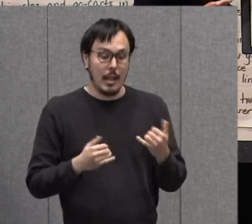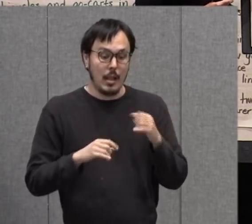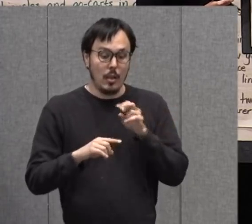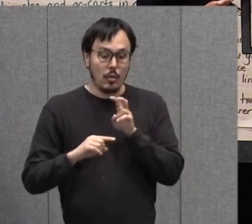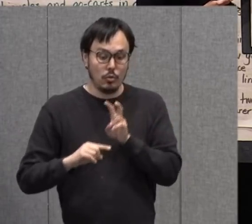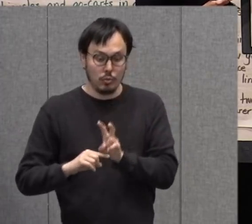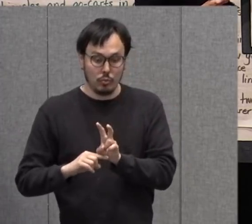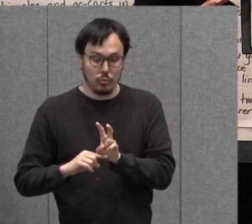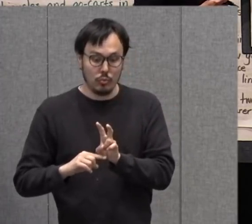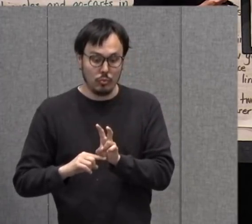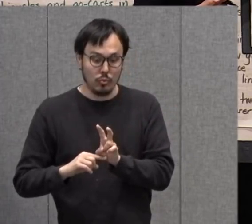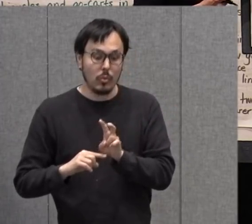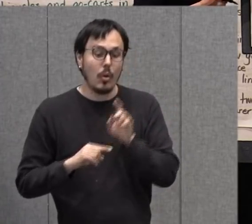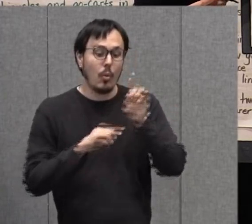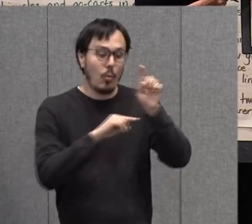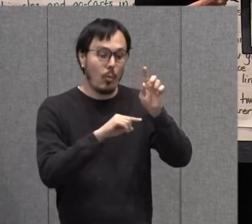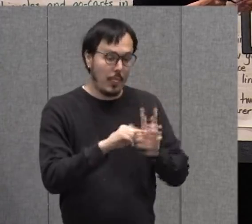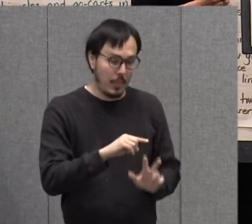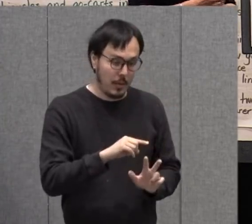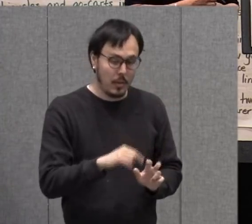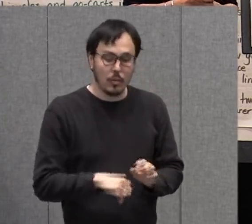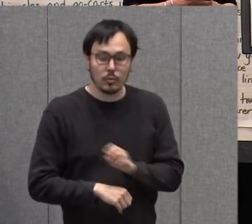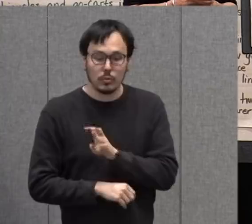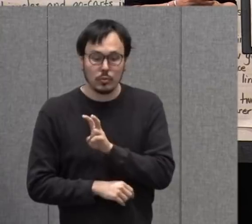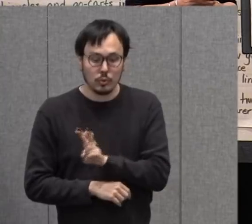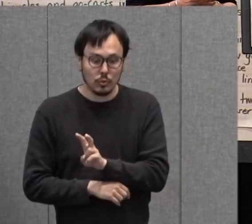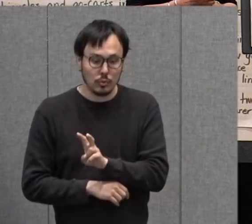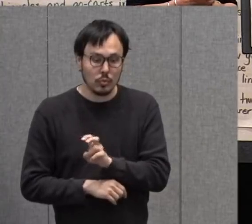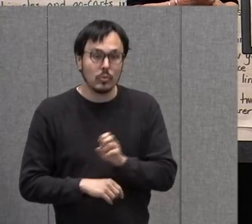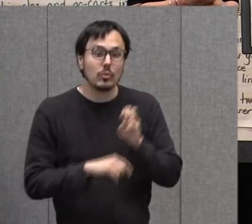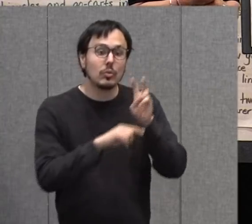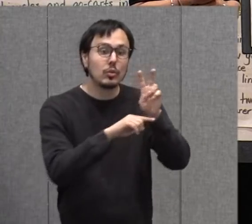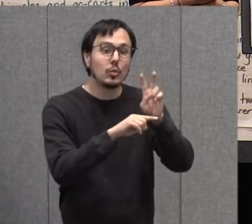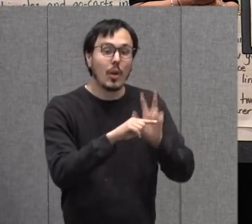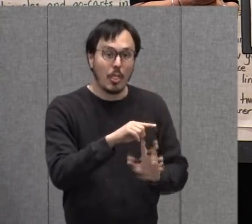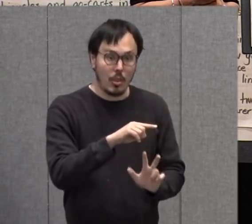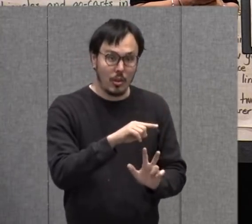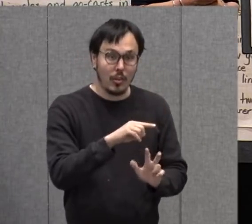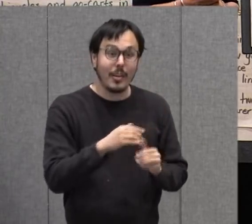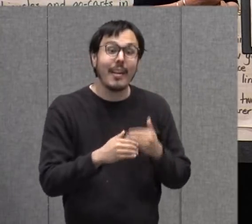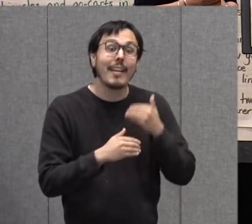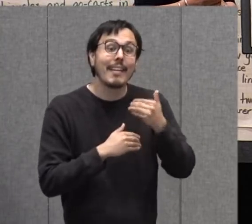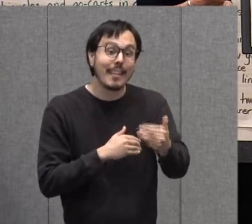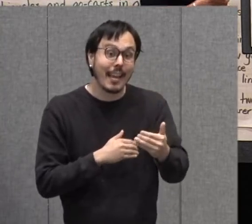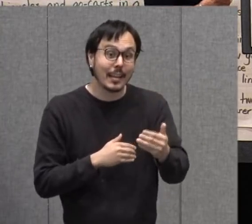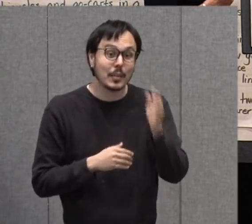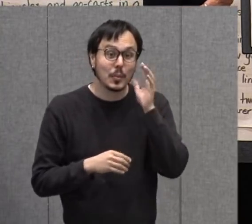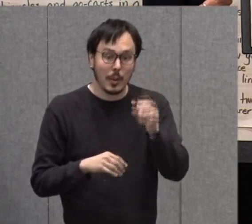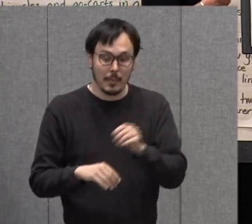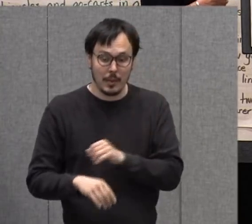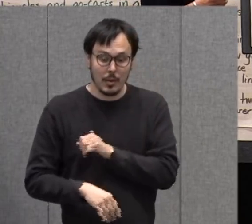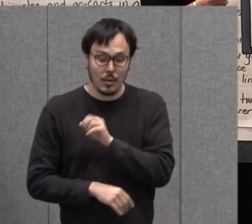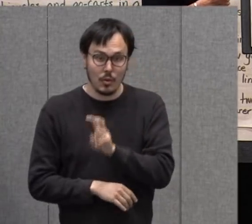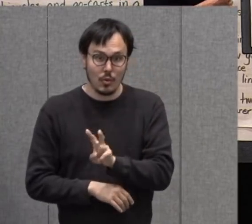one more third is two and three thirds. What do we know about that three thirds?